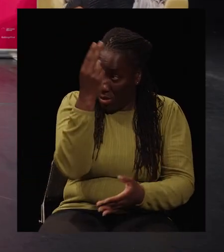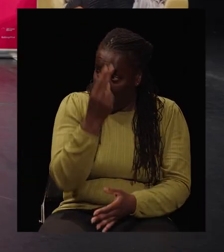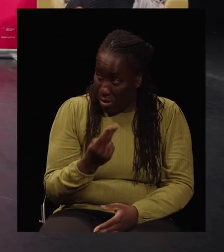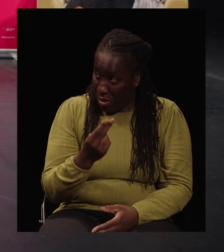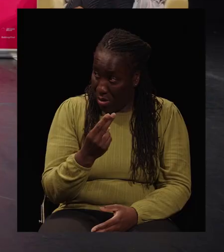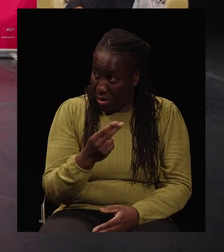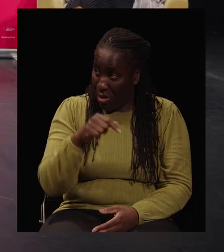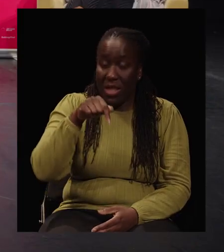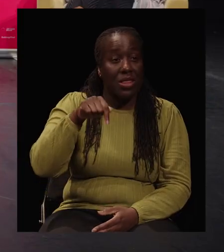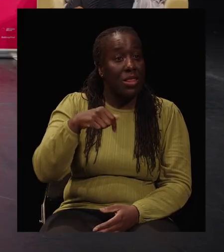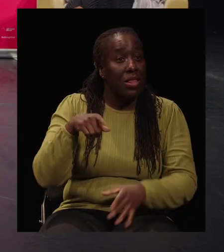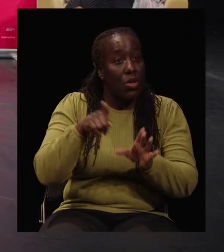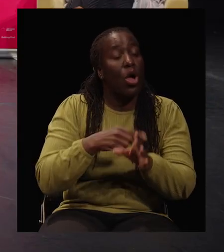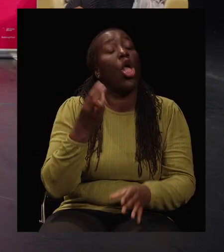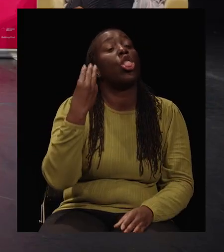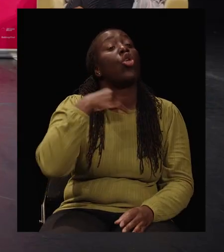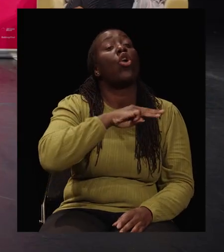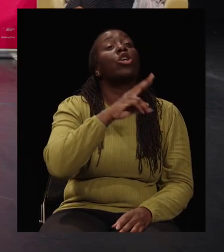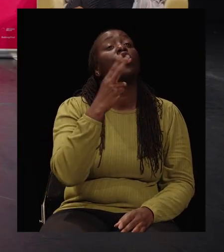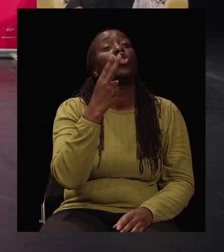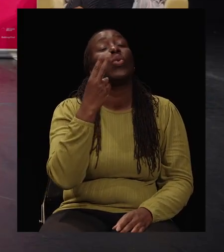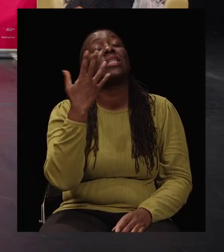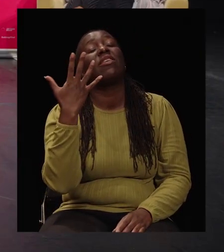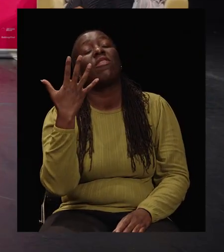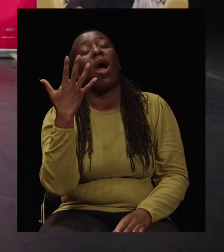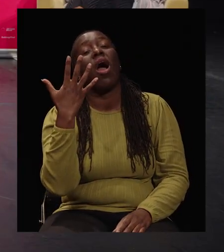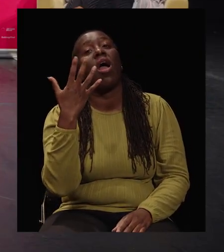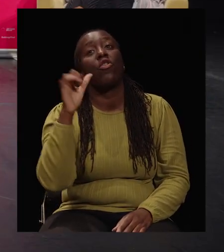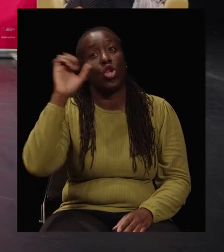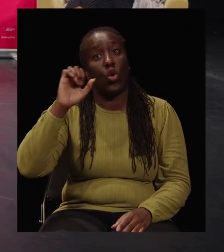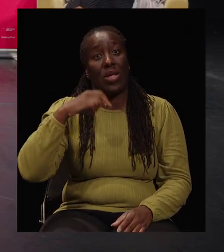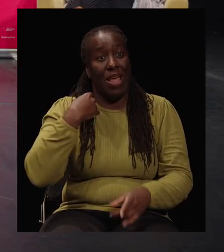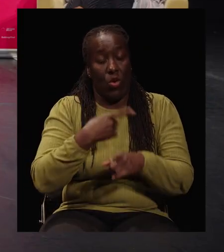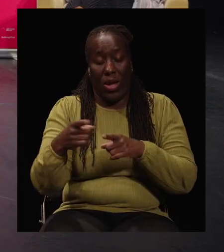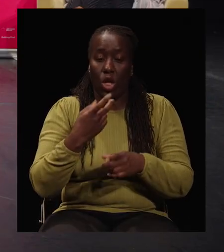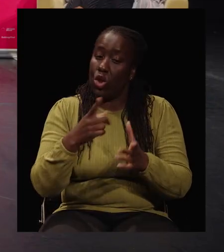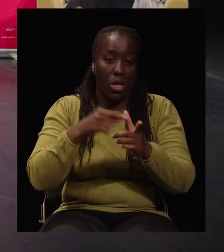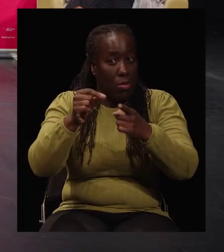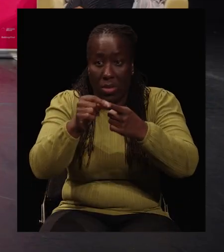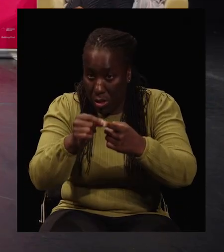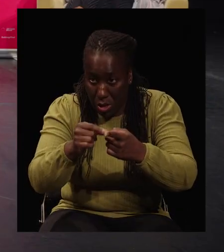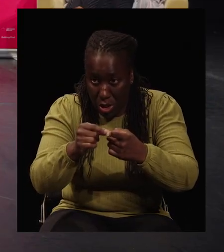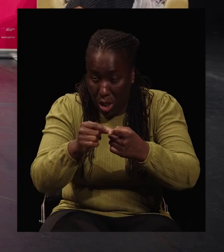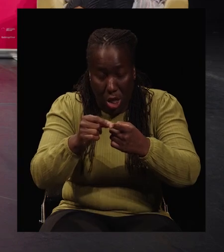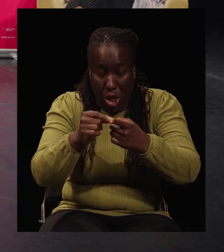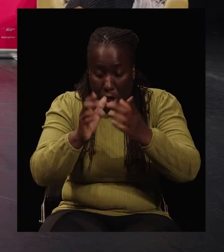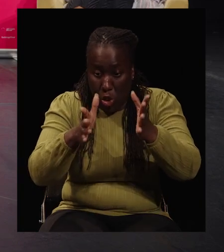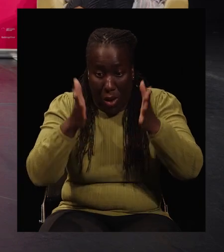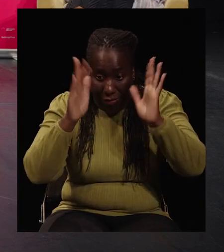this week, 325 euros a week. You can apply for it. You just have to show that you have some form of practise,